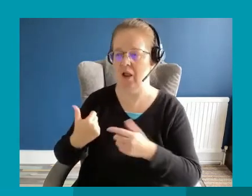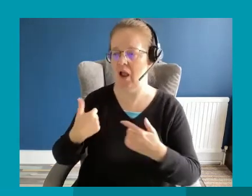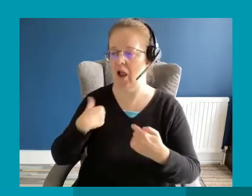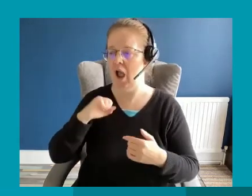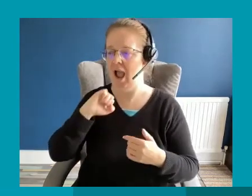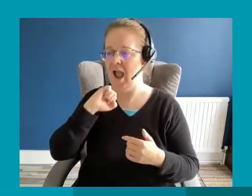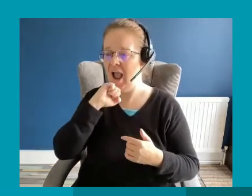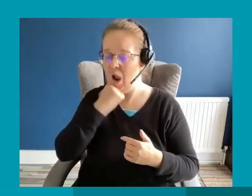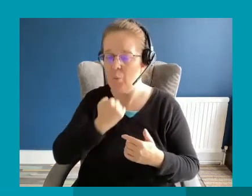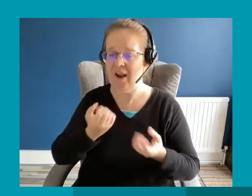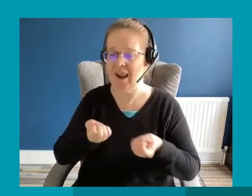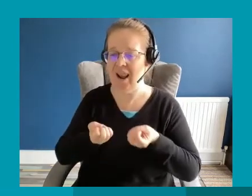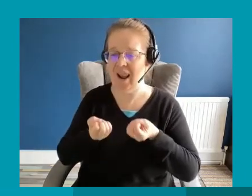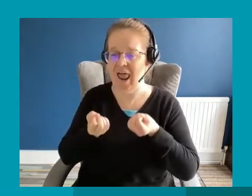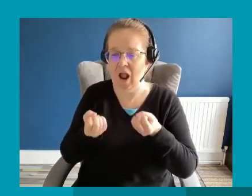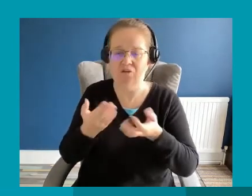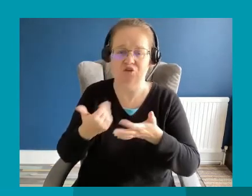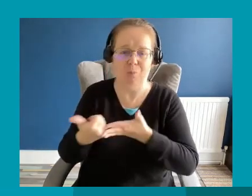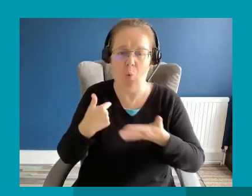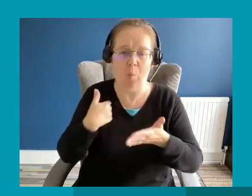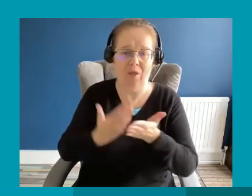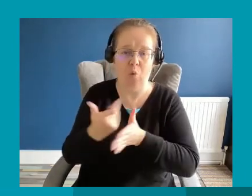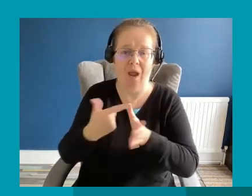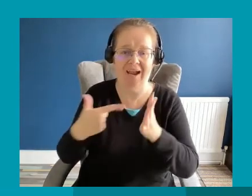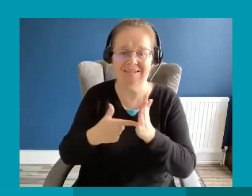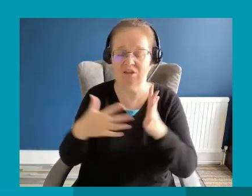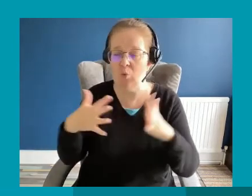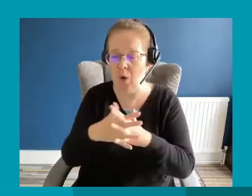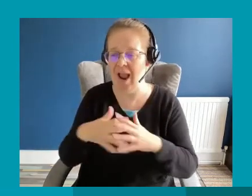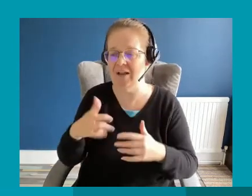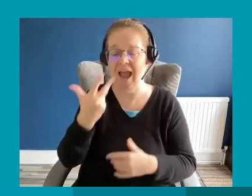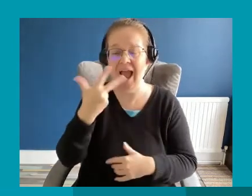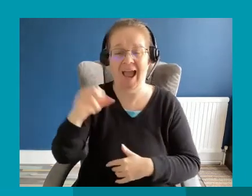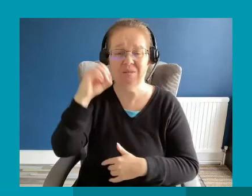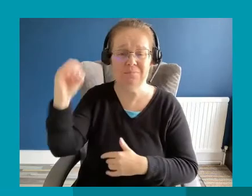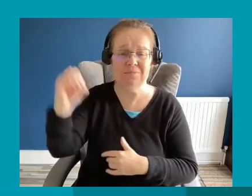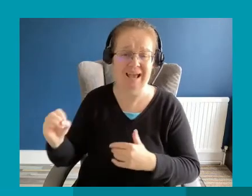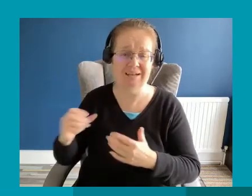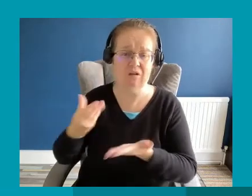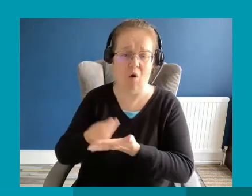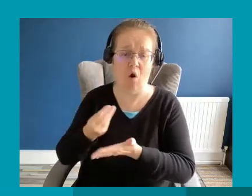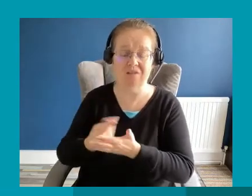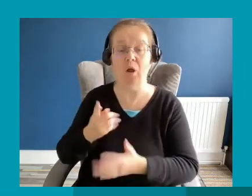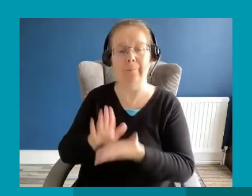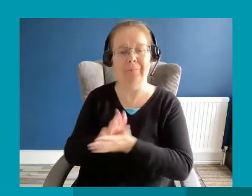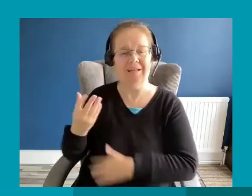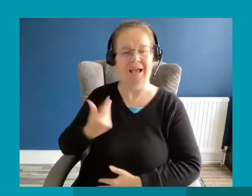so you're leading the way you're being your own self advocate here, OK? And here we go.